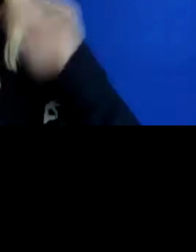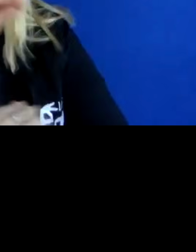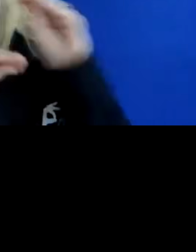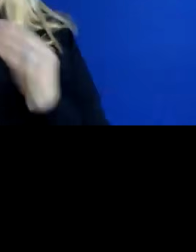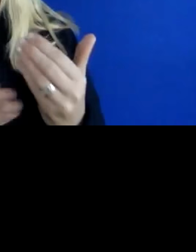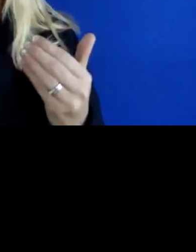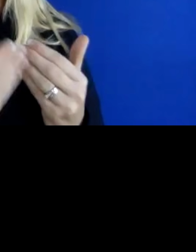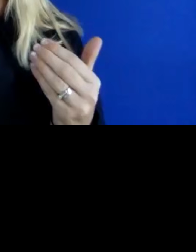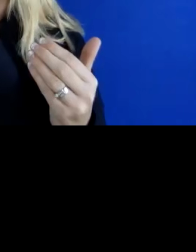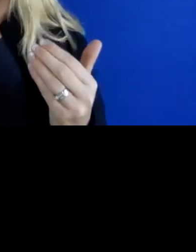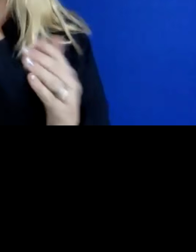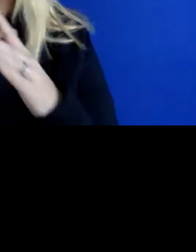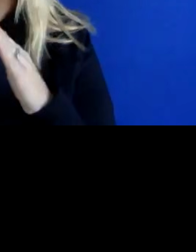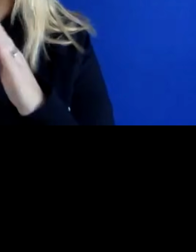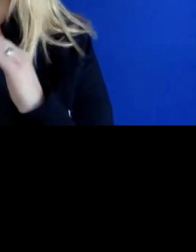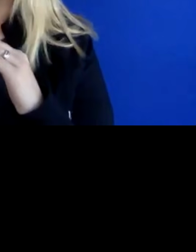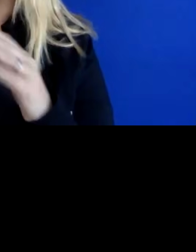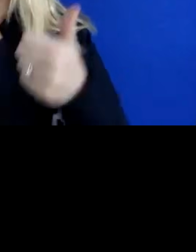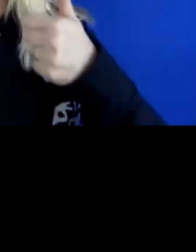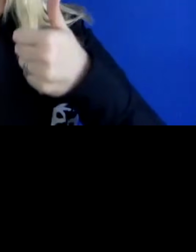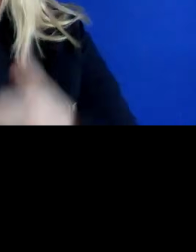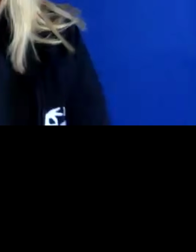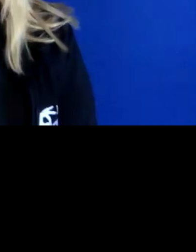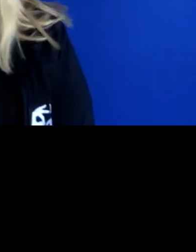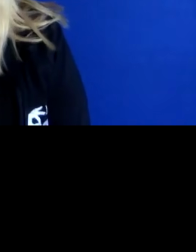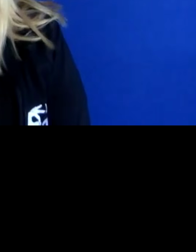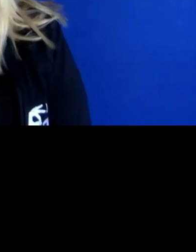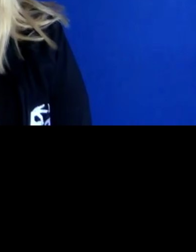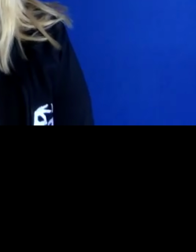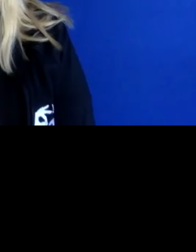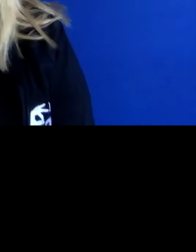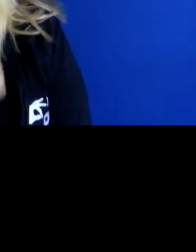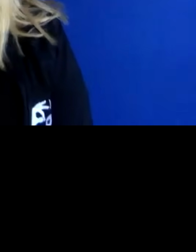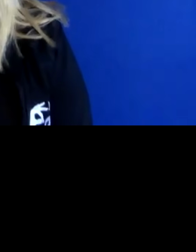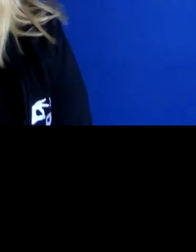But, yeah -- so -- sorry, if I didn't explain properly or clearly.